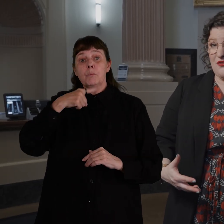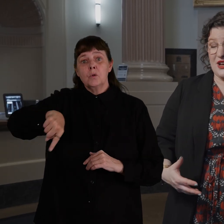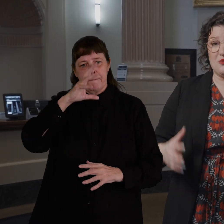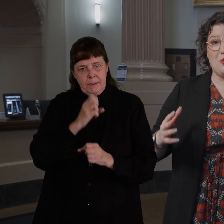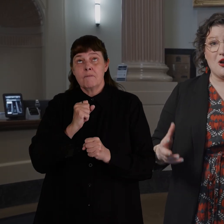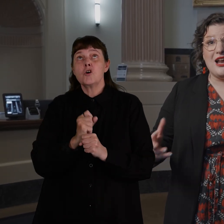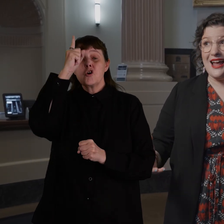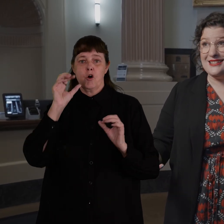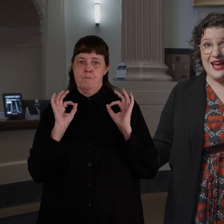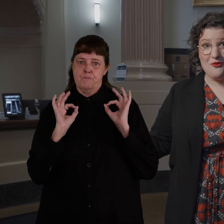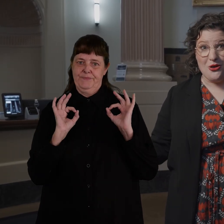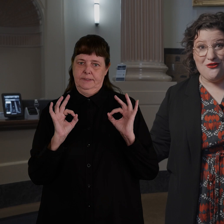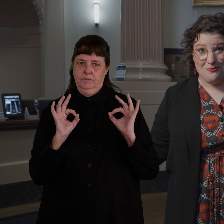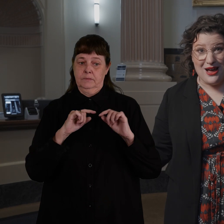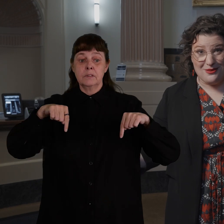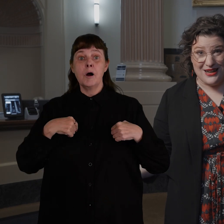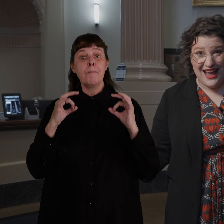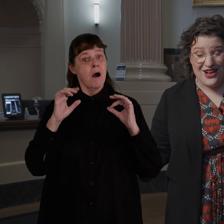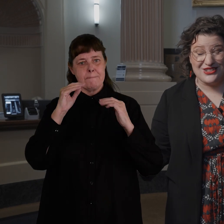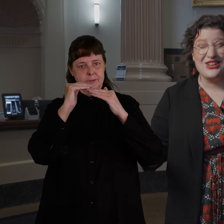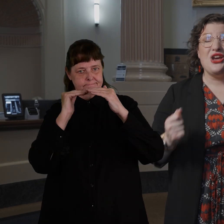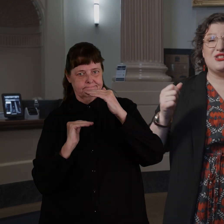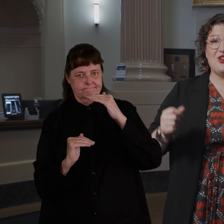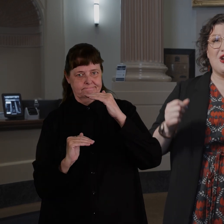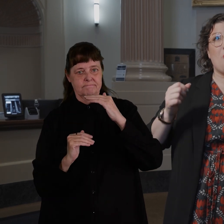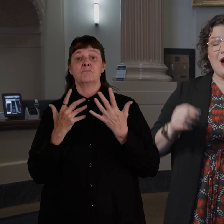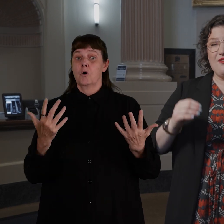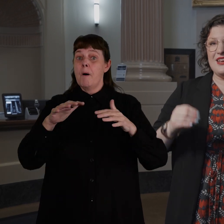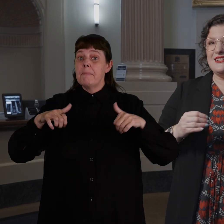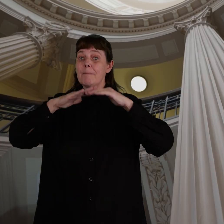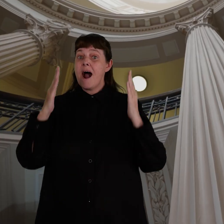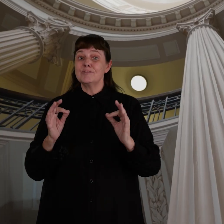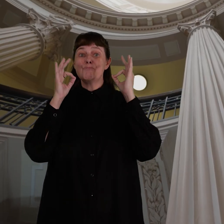perfect. We weren't allowed to have a perfect Parliament House. So one of the intentional